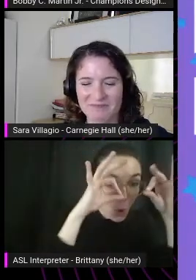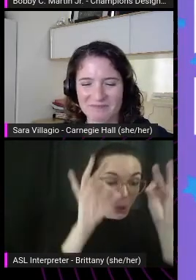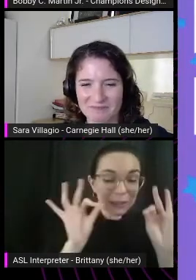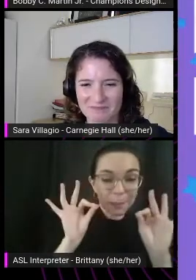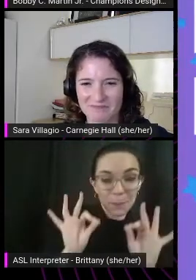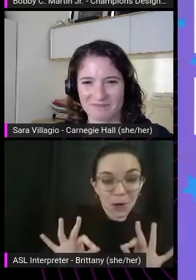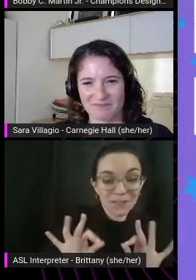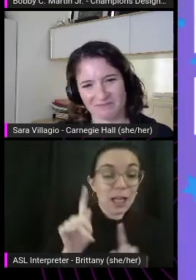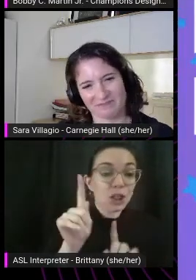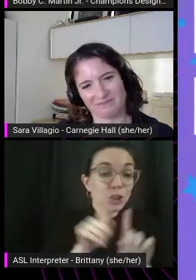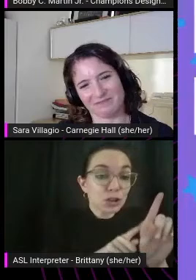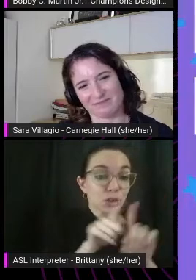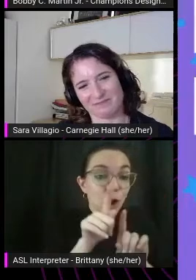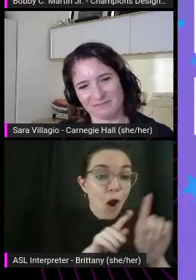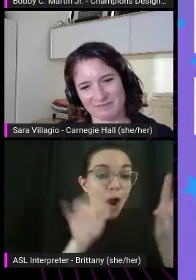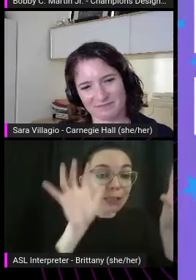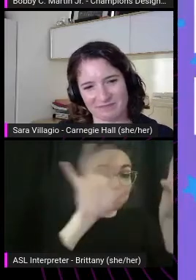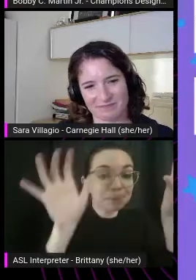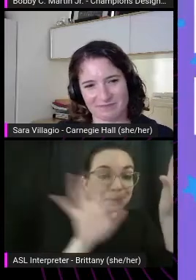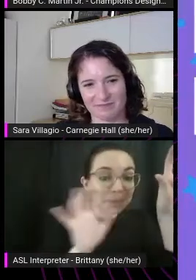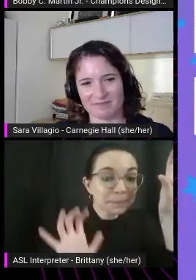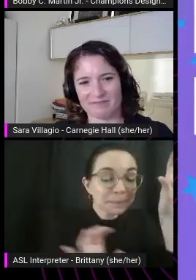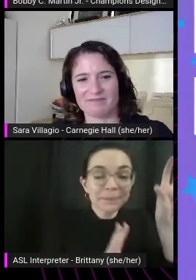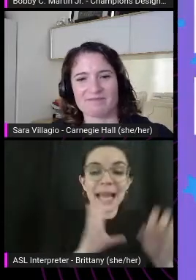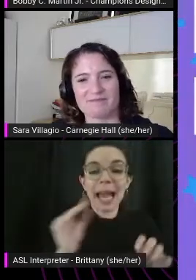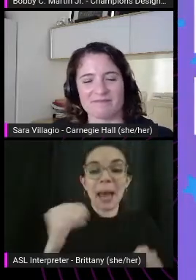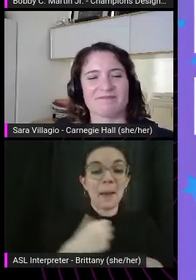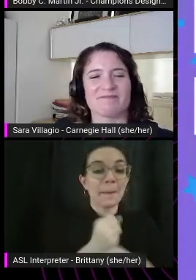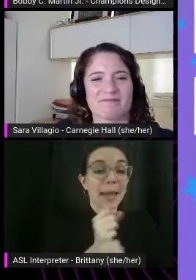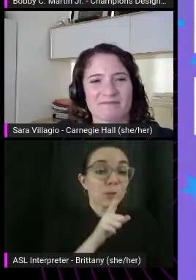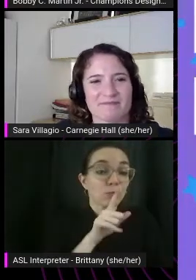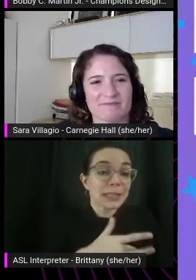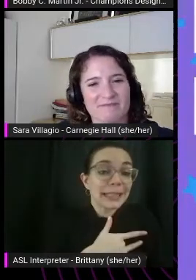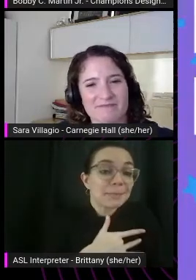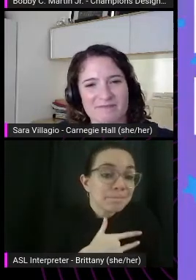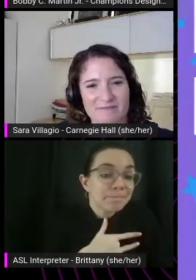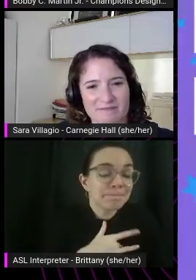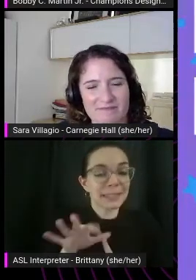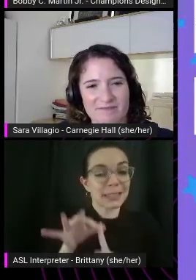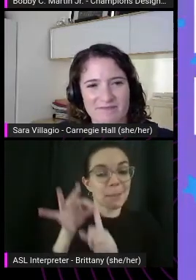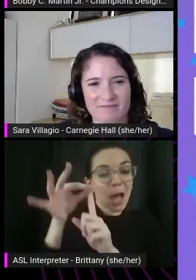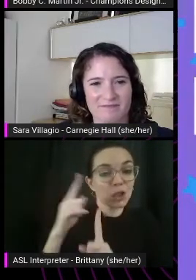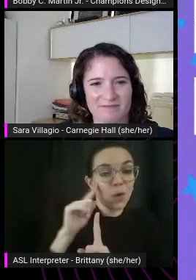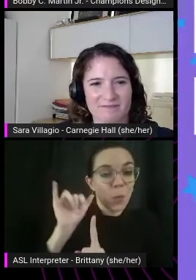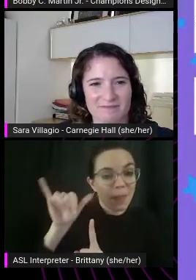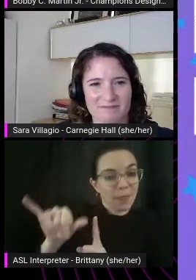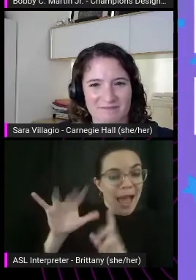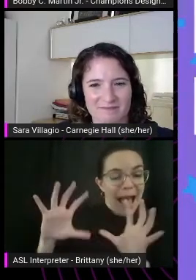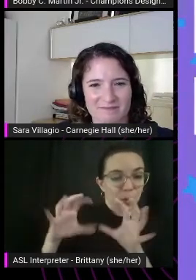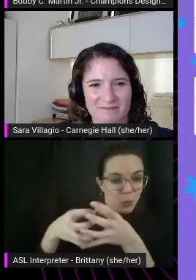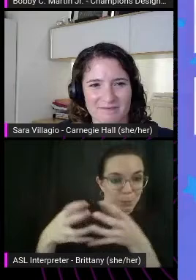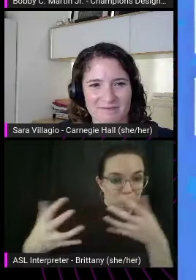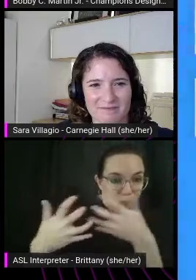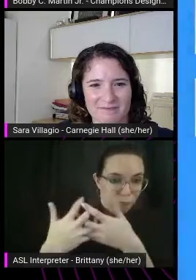And to make the lullaby project really special for that group. And I know, because I have a little one at home.